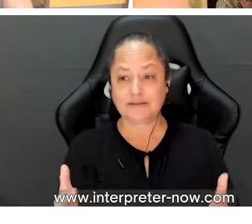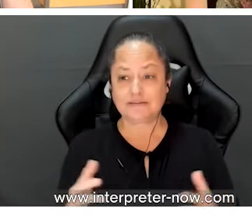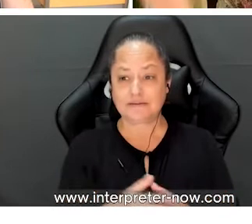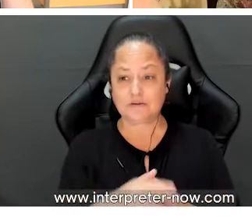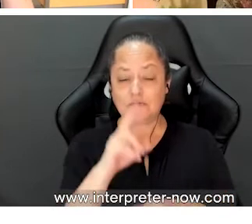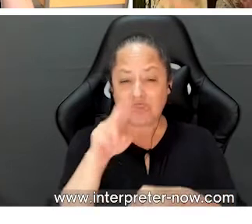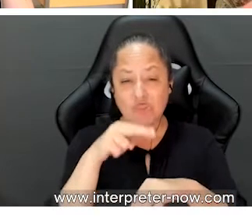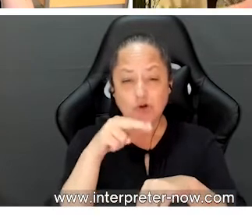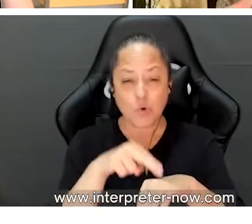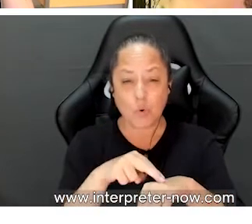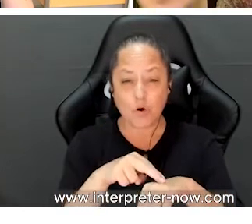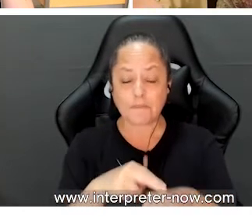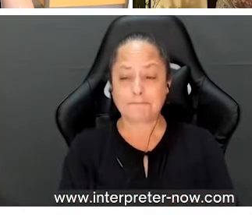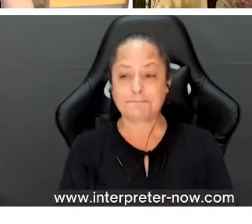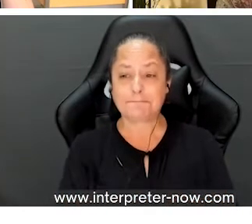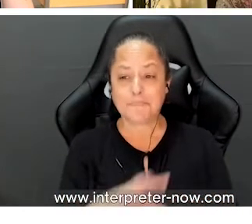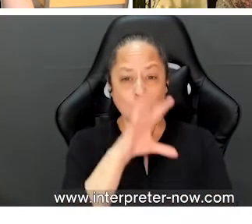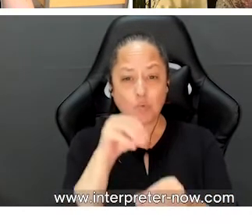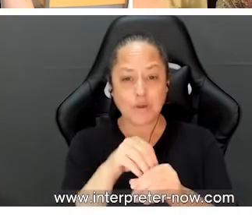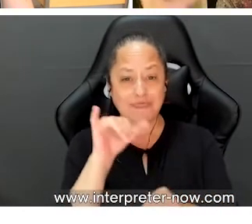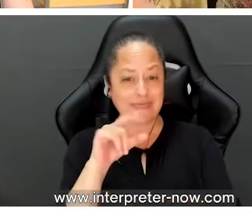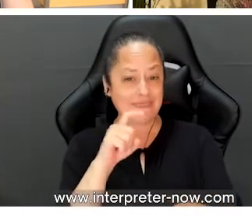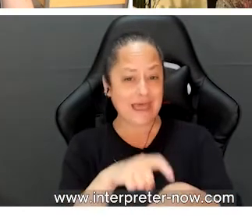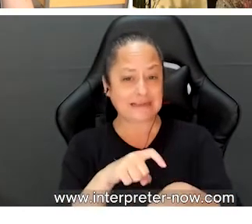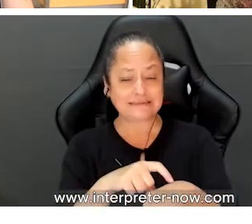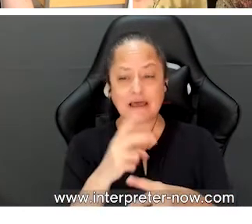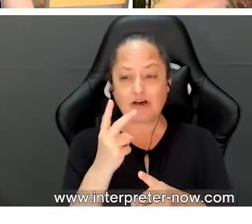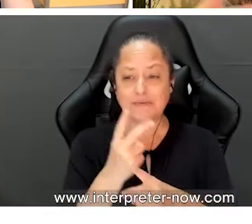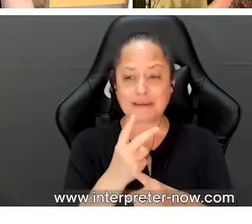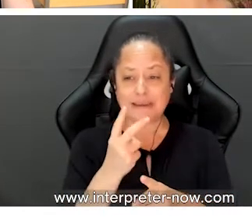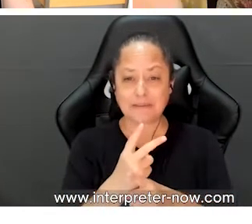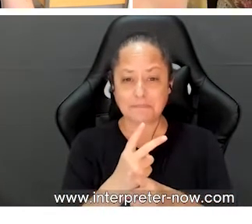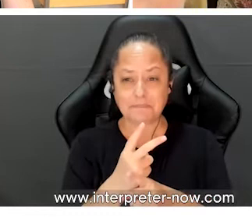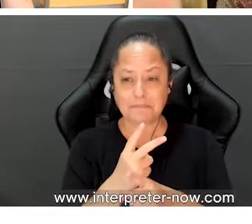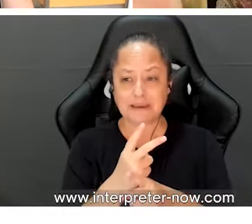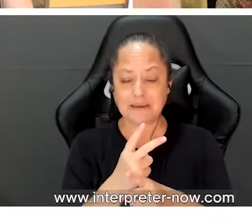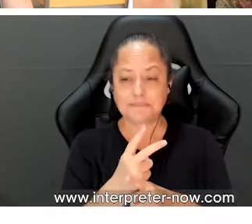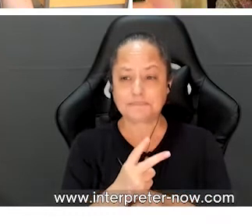time. And also keeping like a feedback submission form or some sort of kind of open door policy